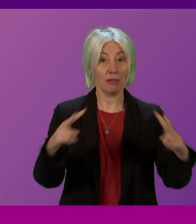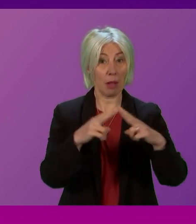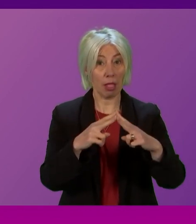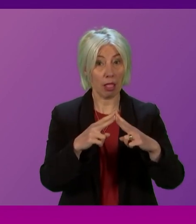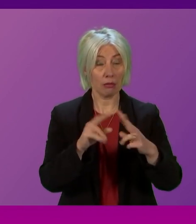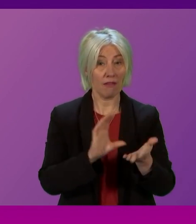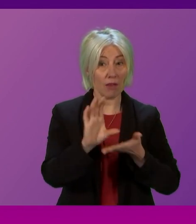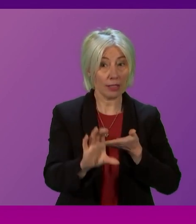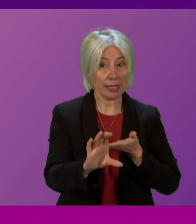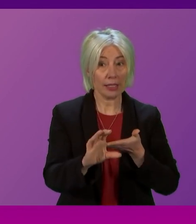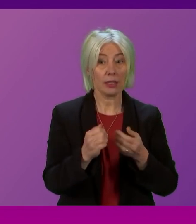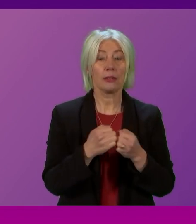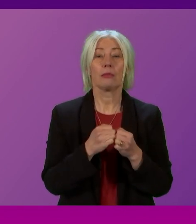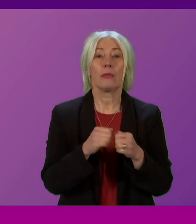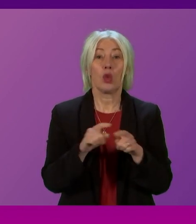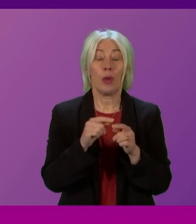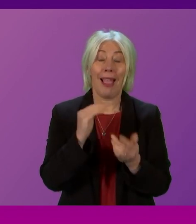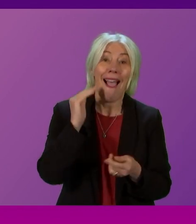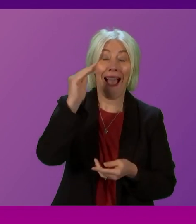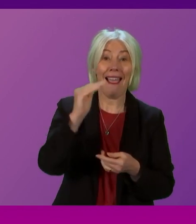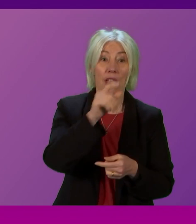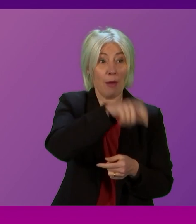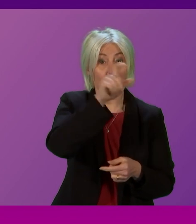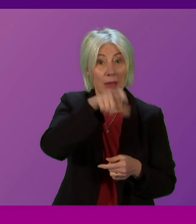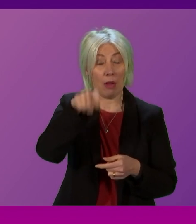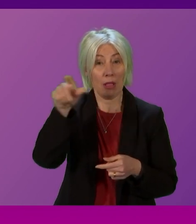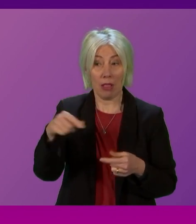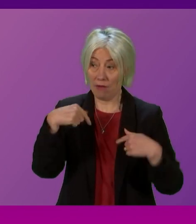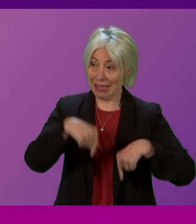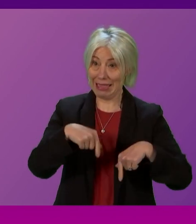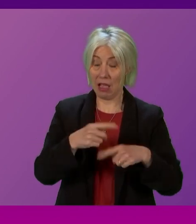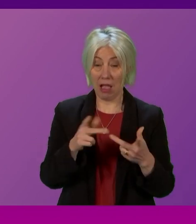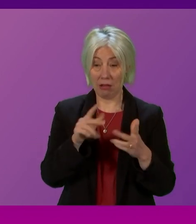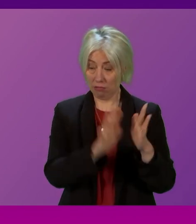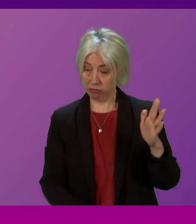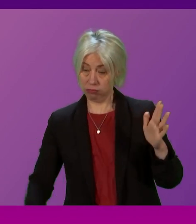this Government—it is higher per head of population than it is in other parts of the United Kingdom.